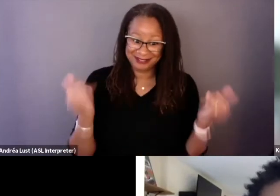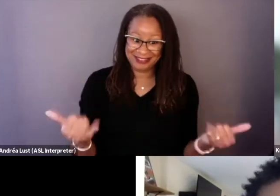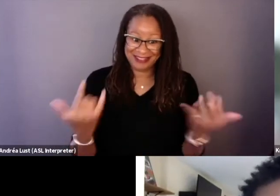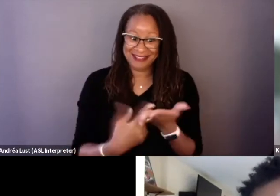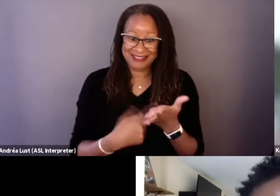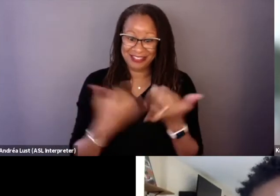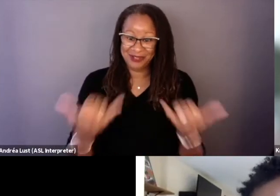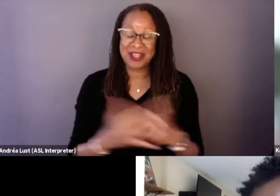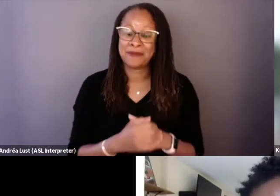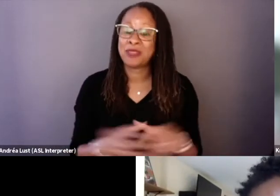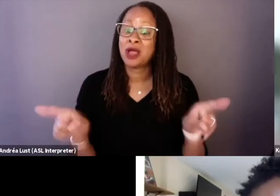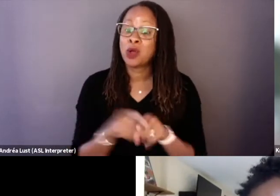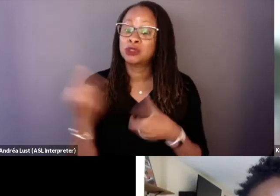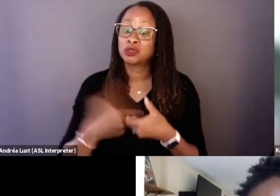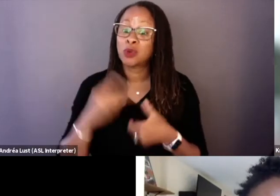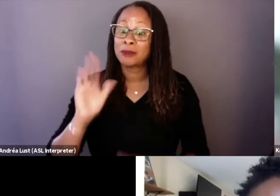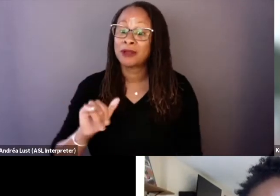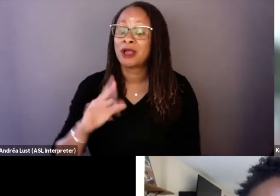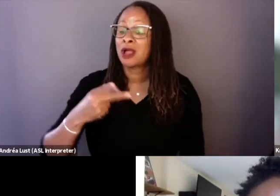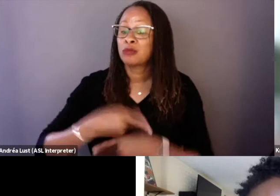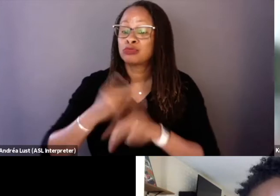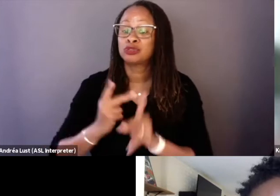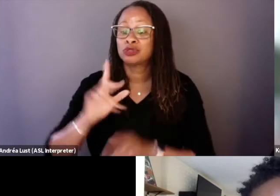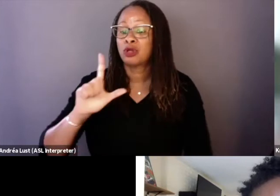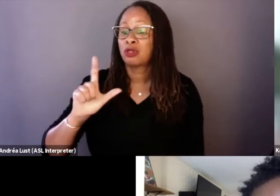We're also joined by producer Laura Moftah.